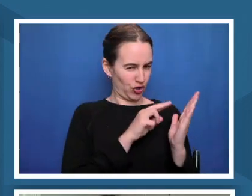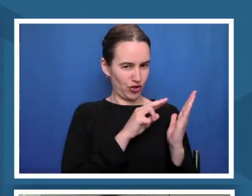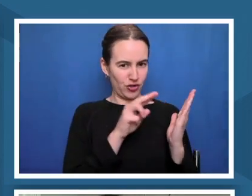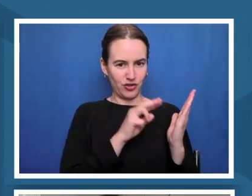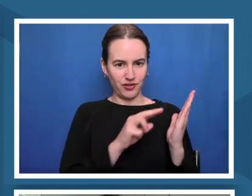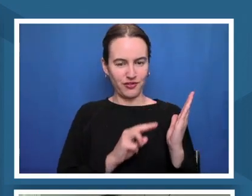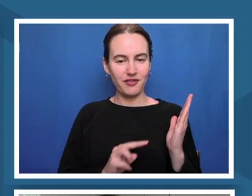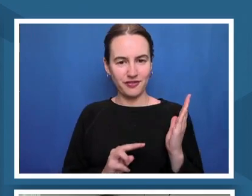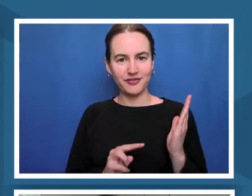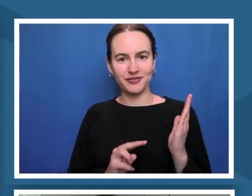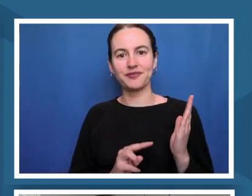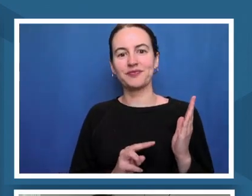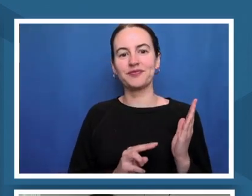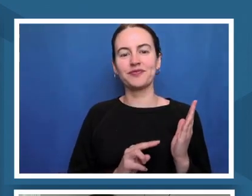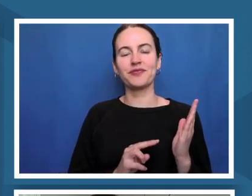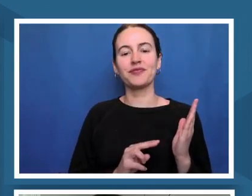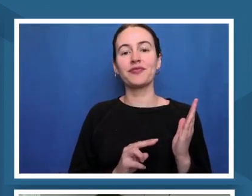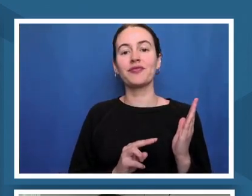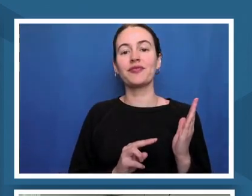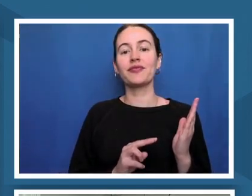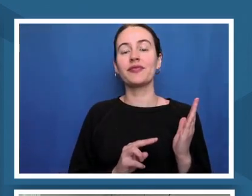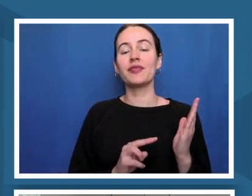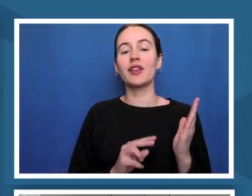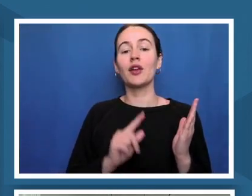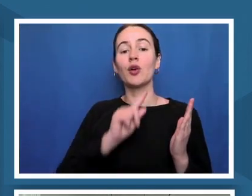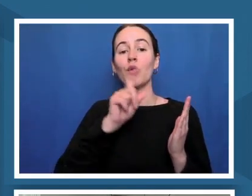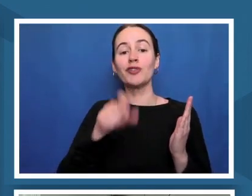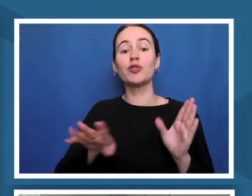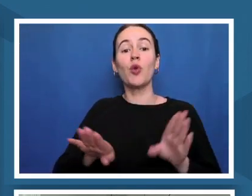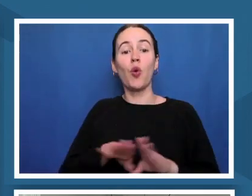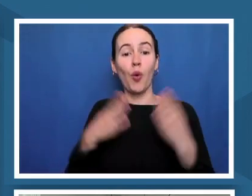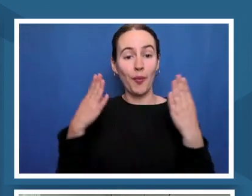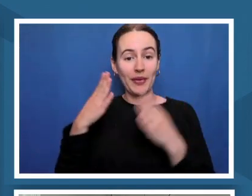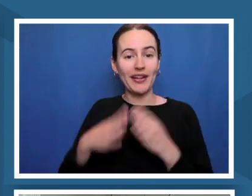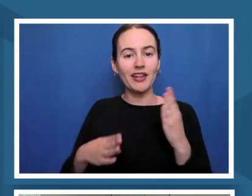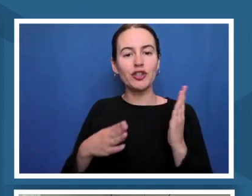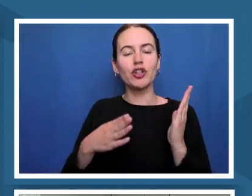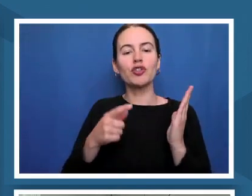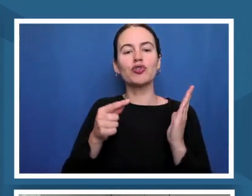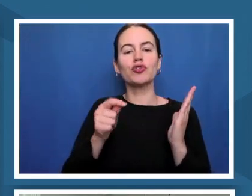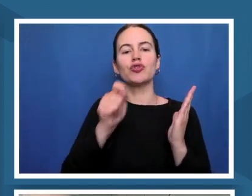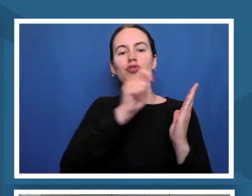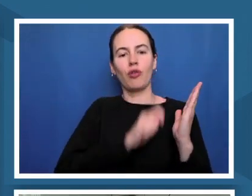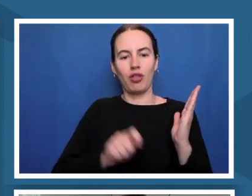and circle the ones that are open-ended